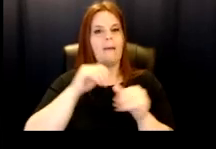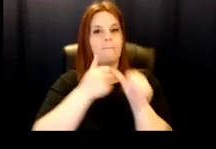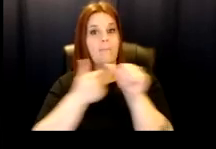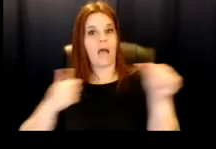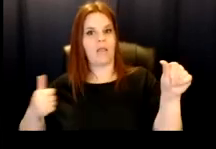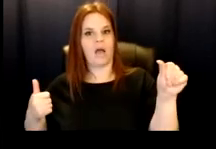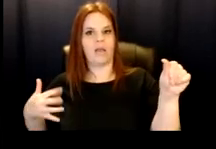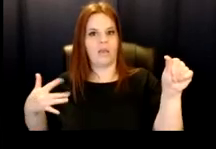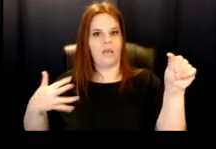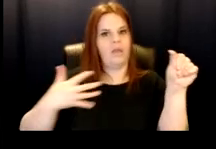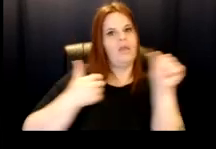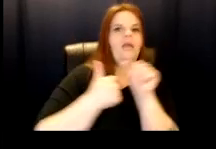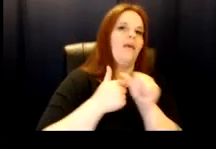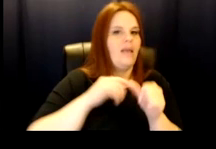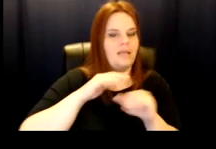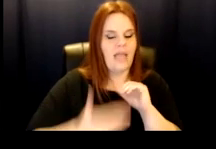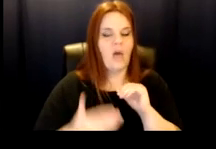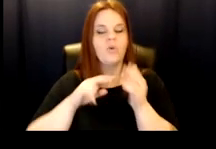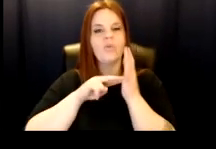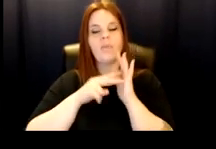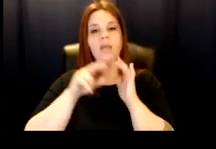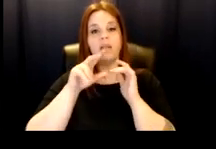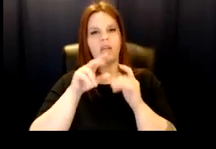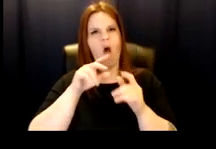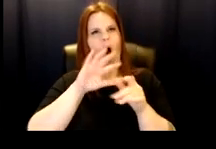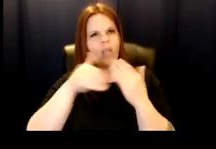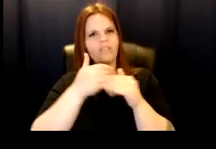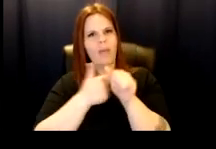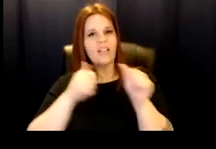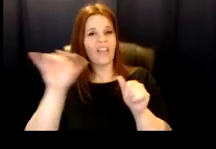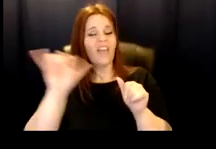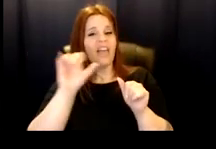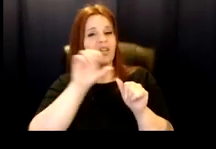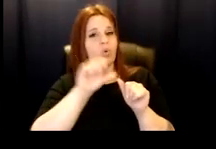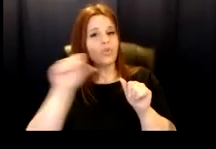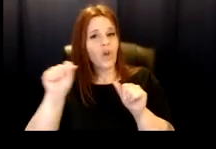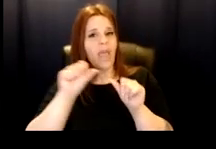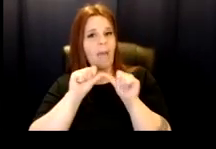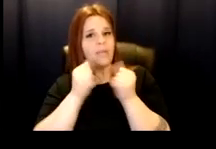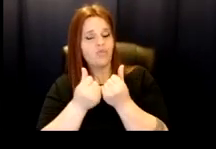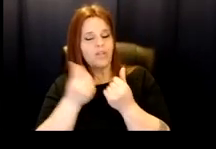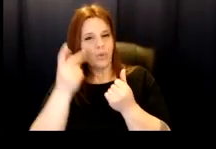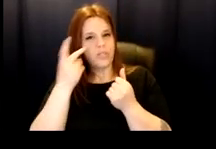gains that the Social Security Administration was seeing. Workers in SSA were being able